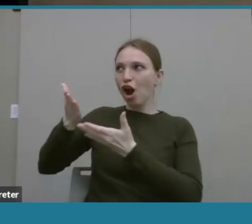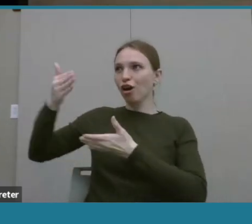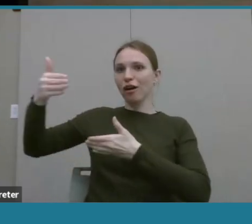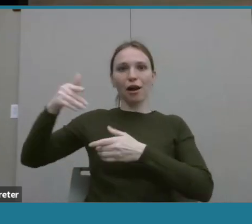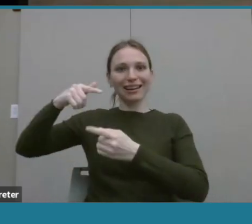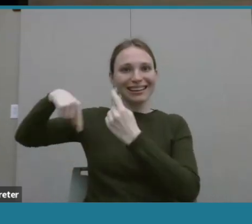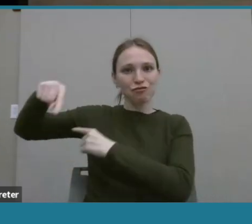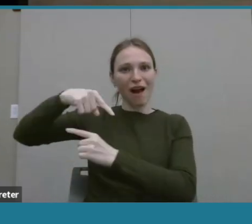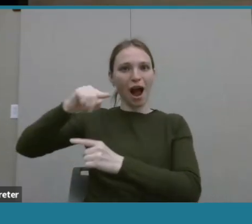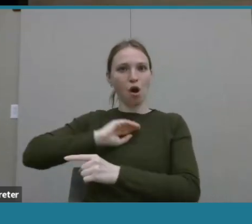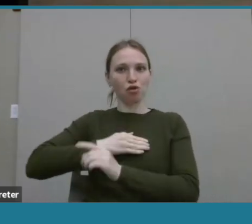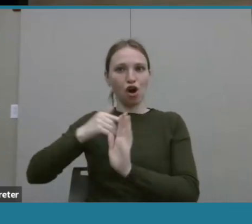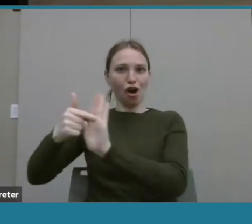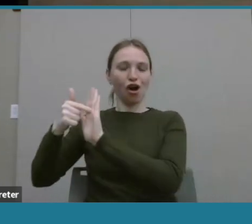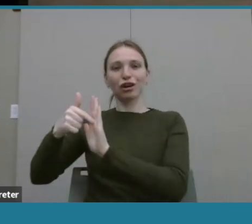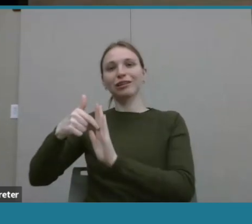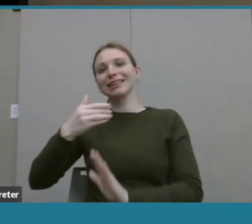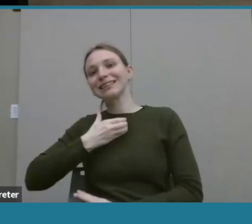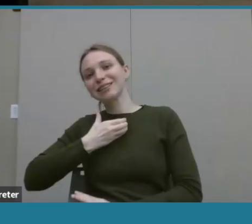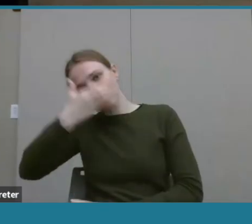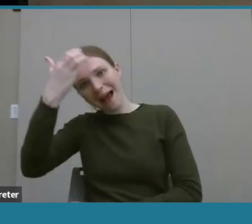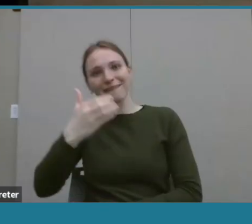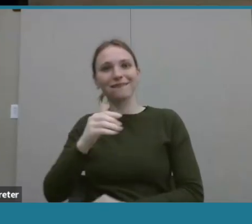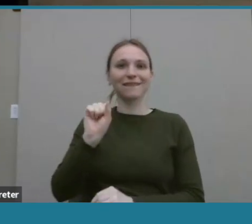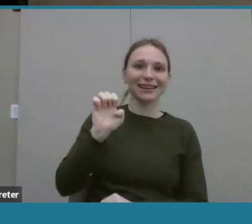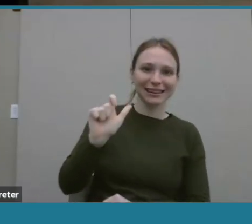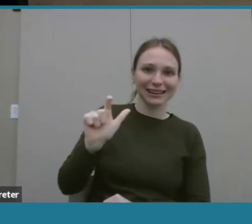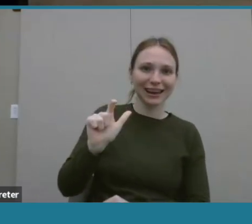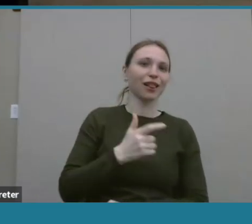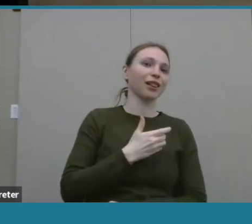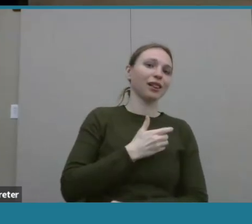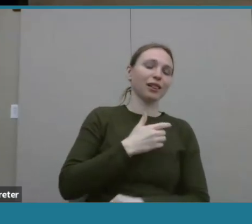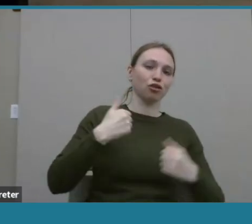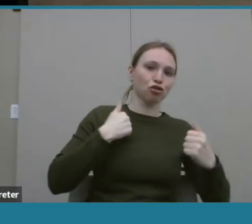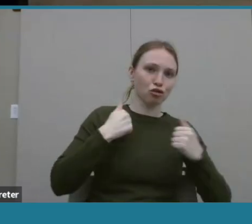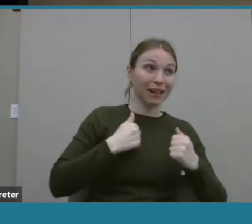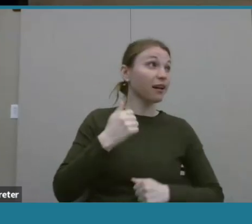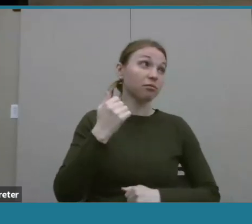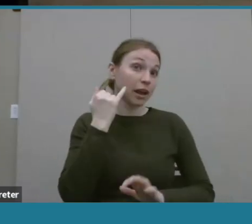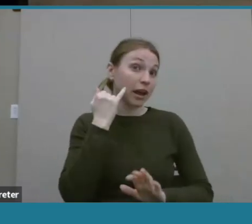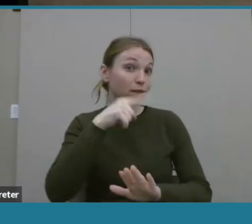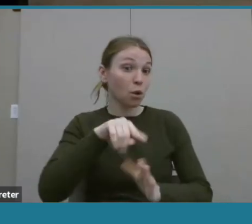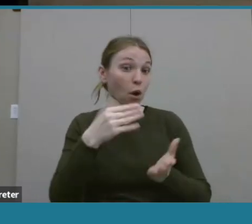habitat, and our giraffe habitat. If you want to— if you're here in person, the zoo's open till 5. You have time to go visit them.